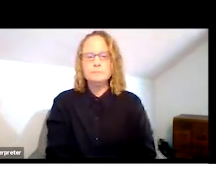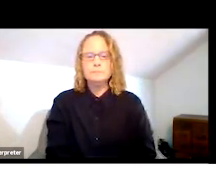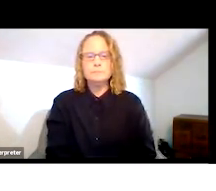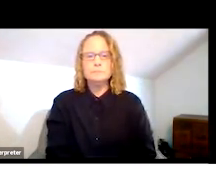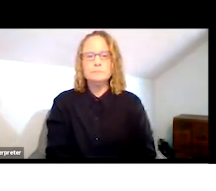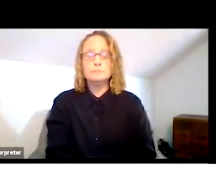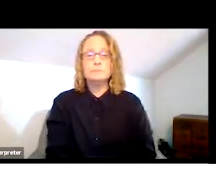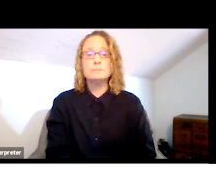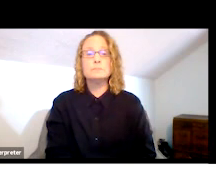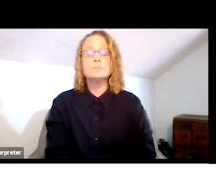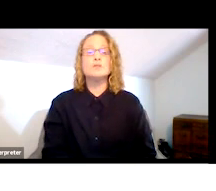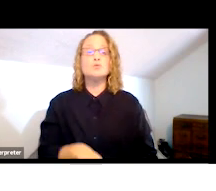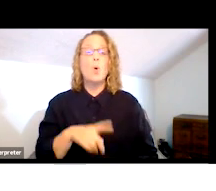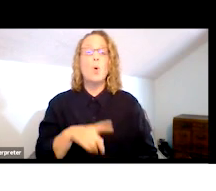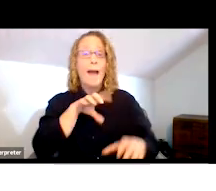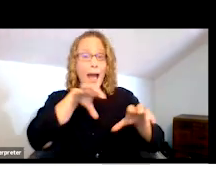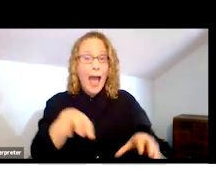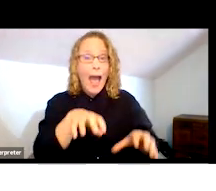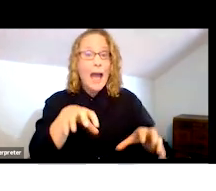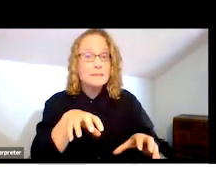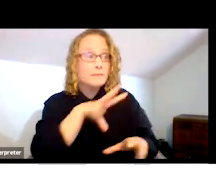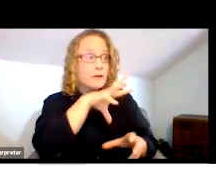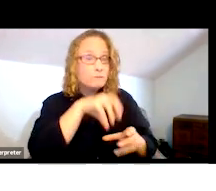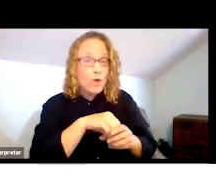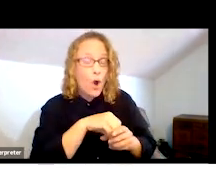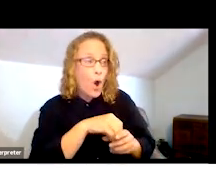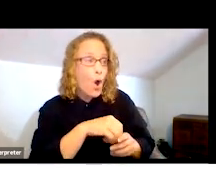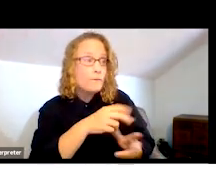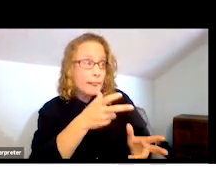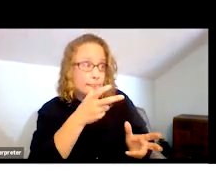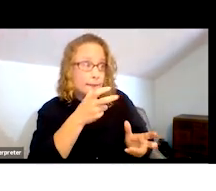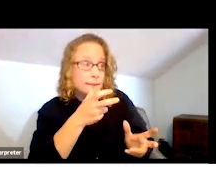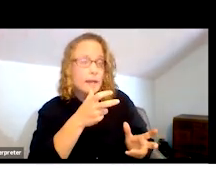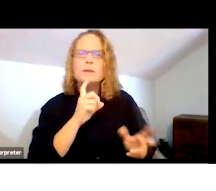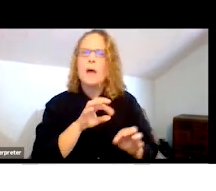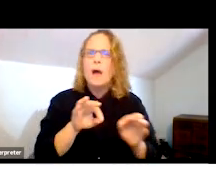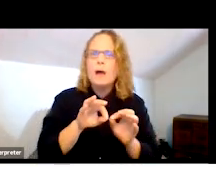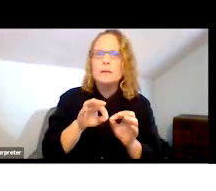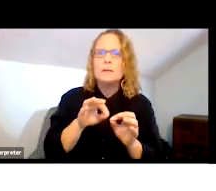It includes really active exploration and showing interest